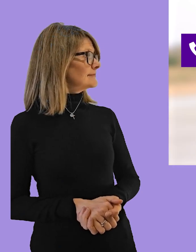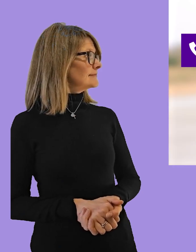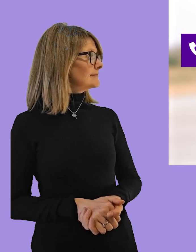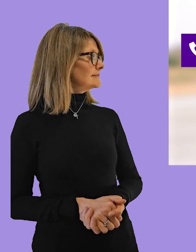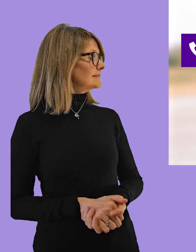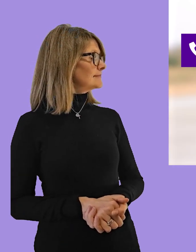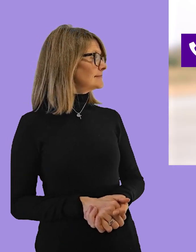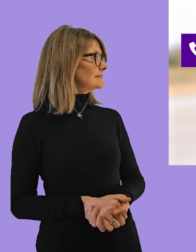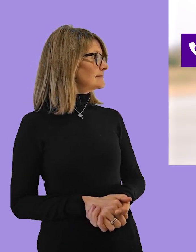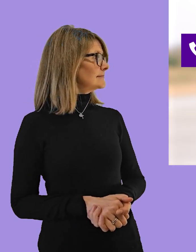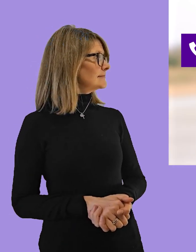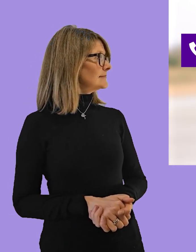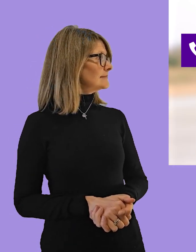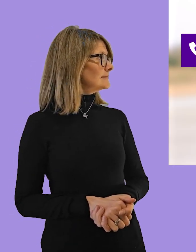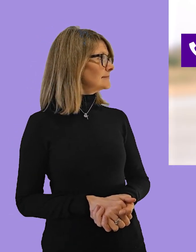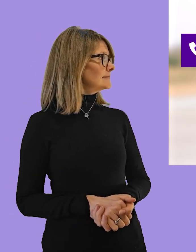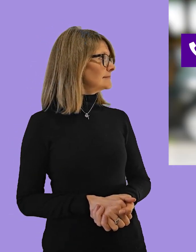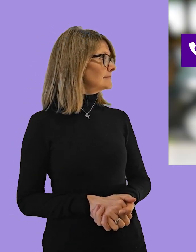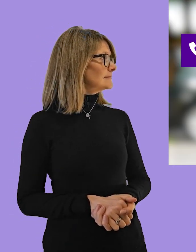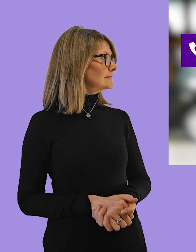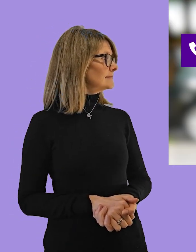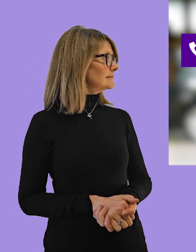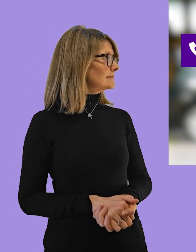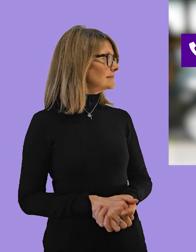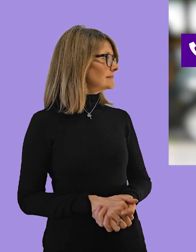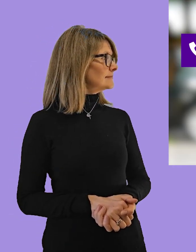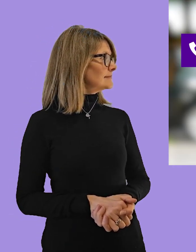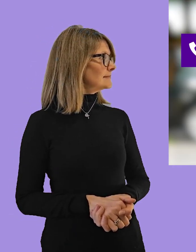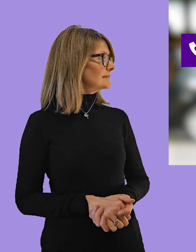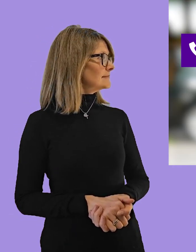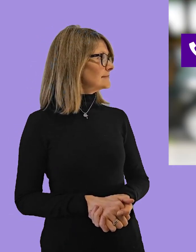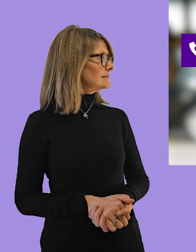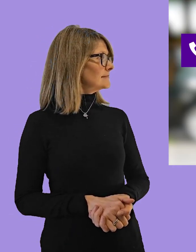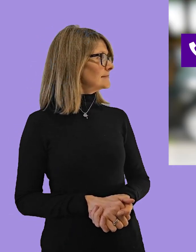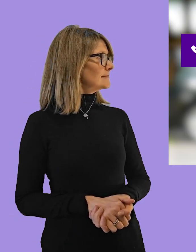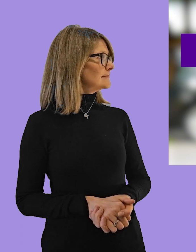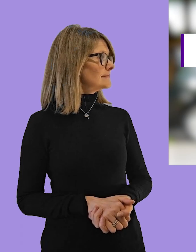or 07480 394 554.